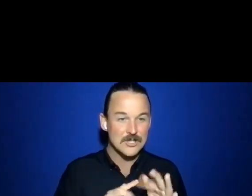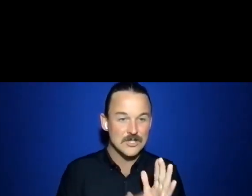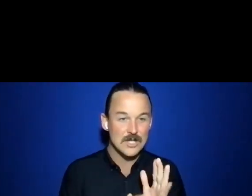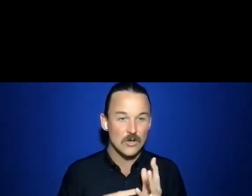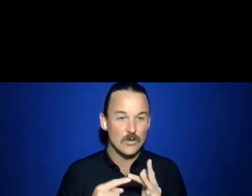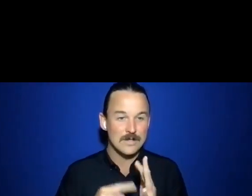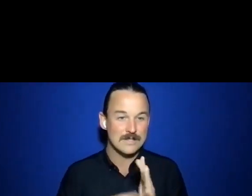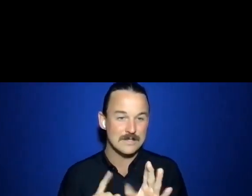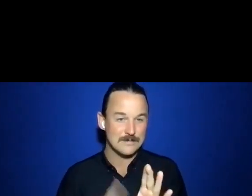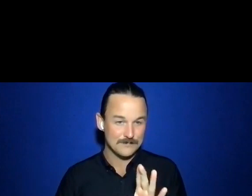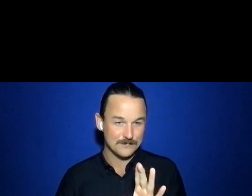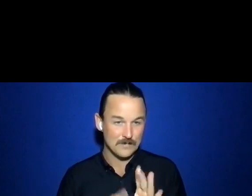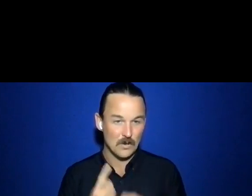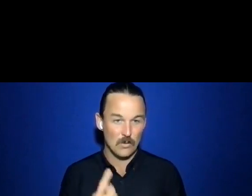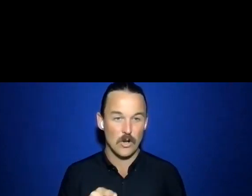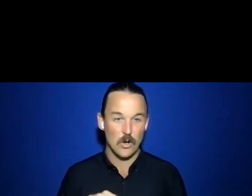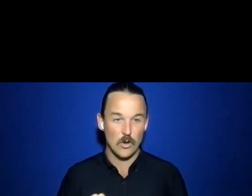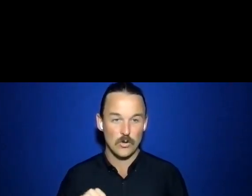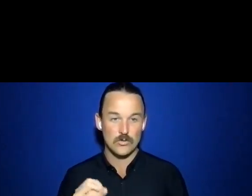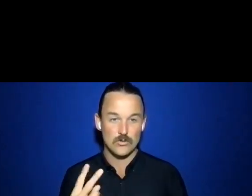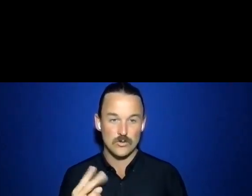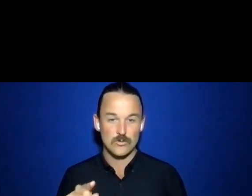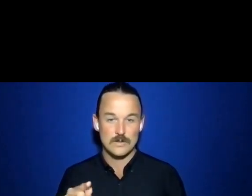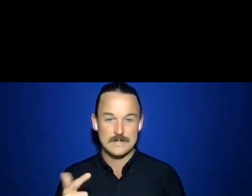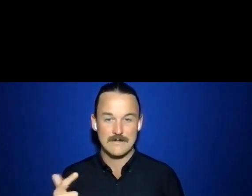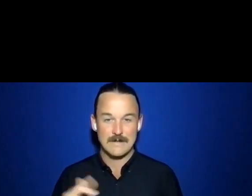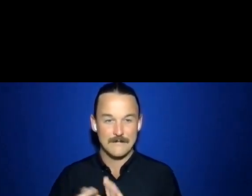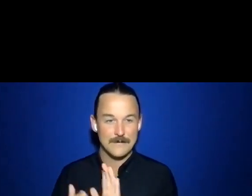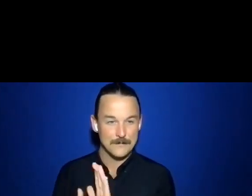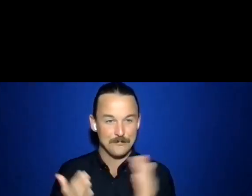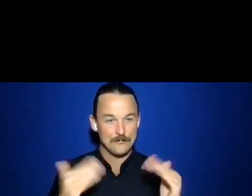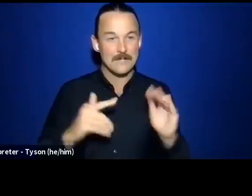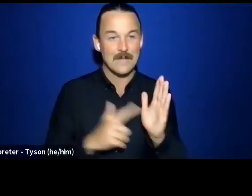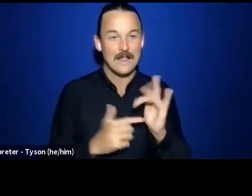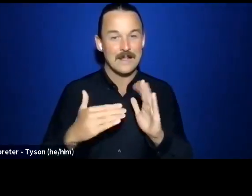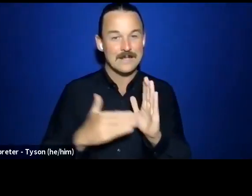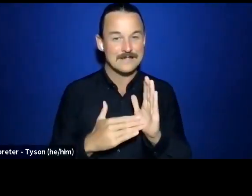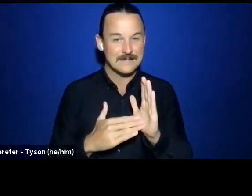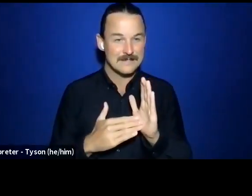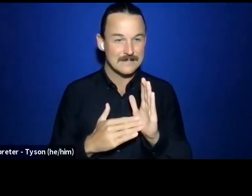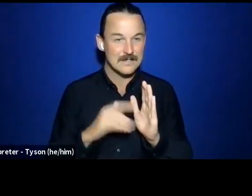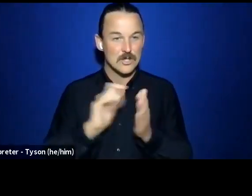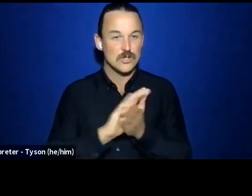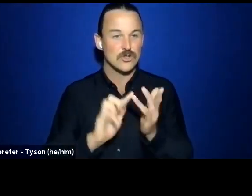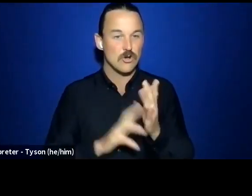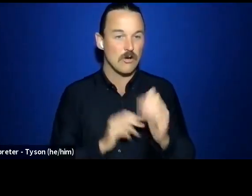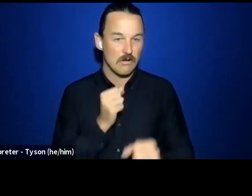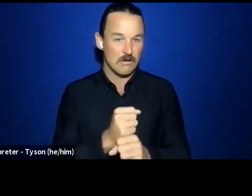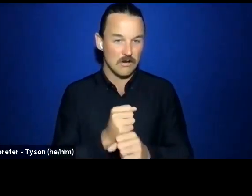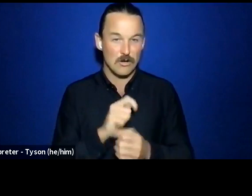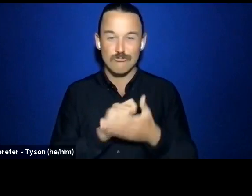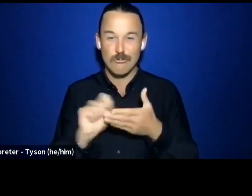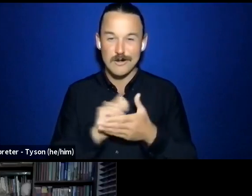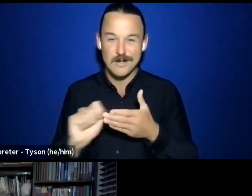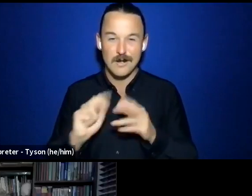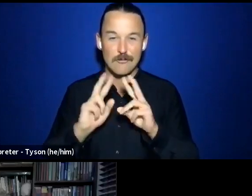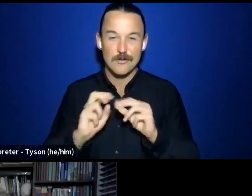thank you crystal. Liz. Liz is a writer researcher. r and filmmaker who works